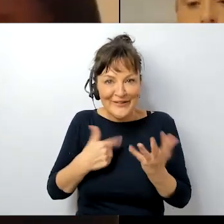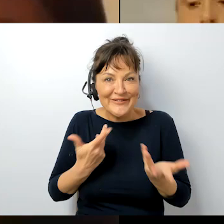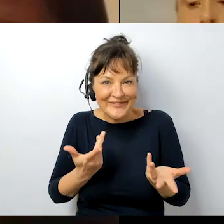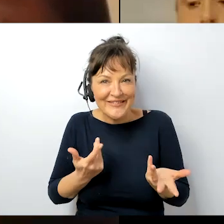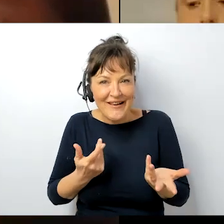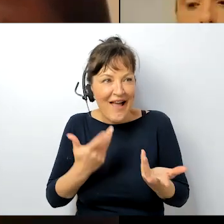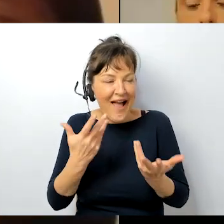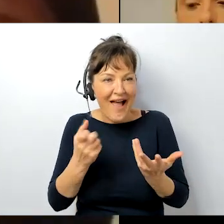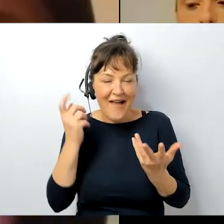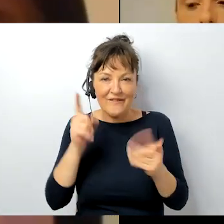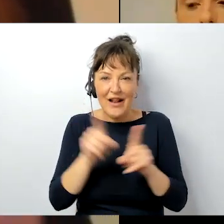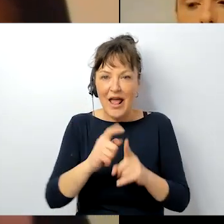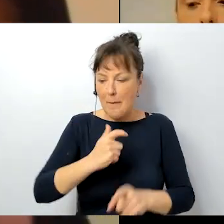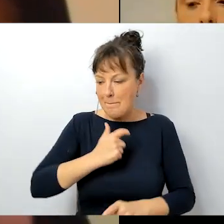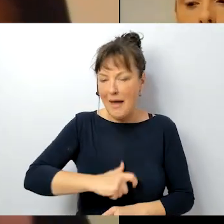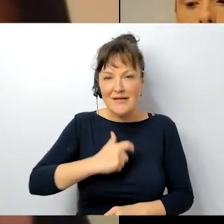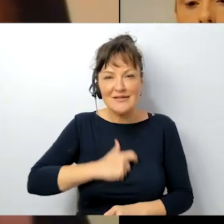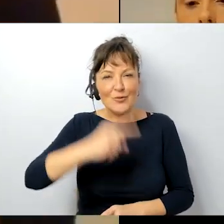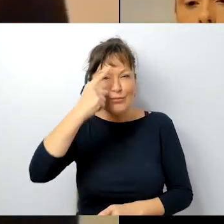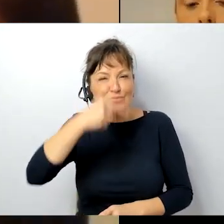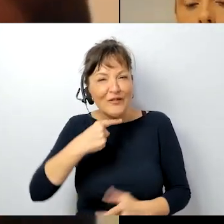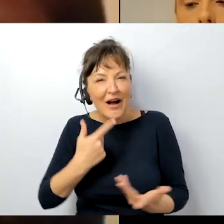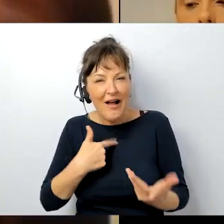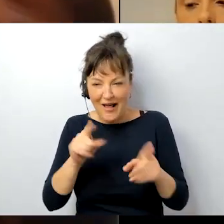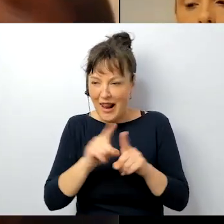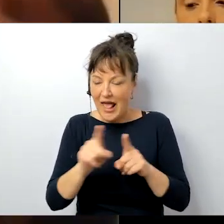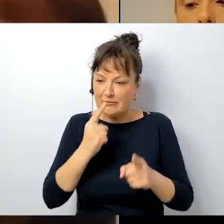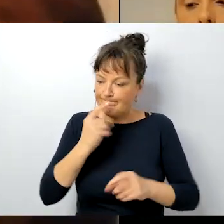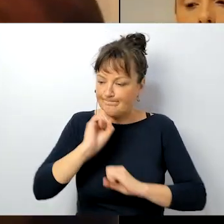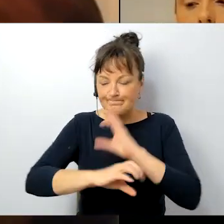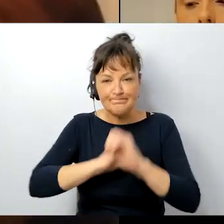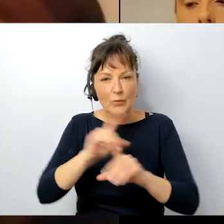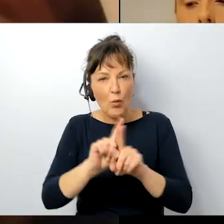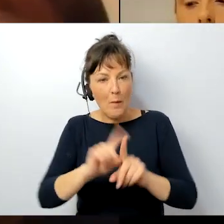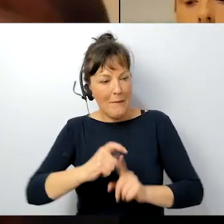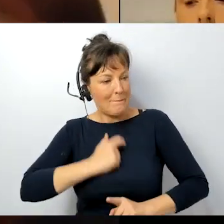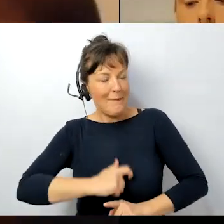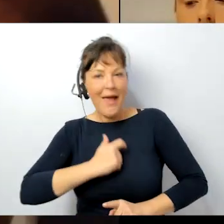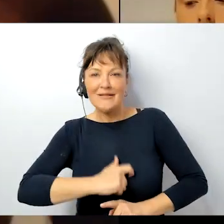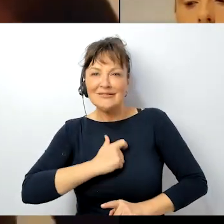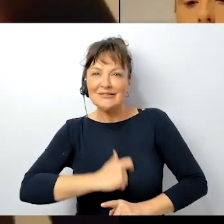your contact details, your name, how they can get in touch with you, then you've also got your